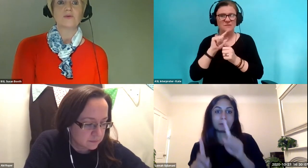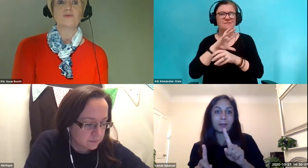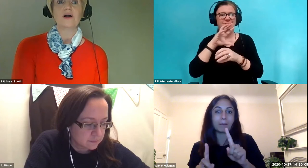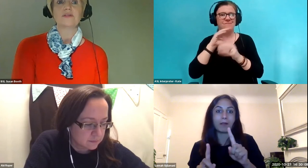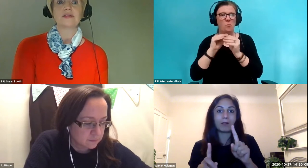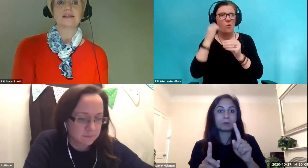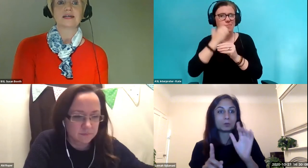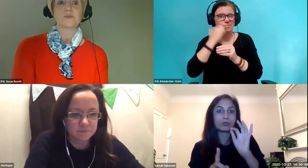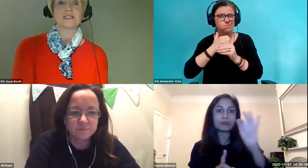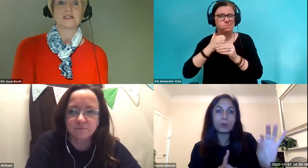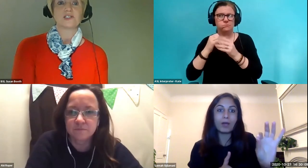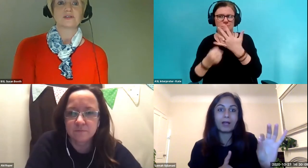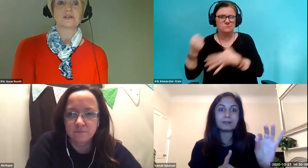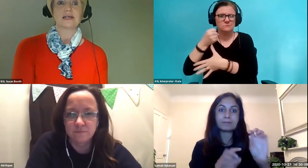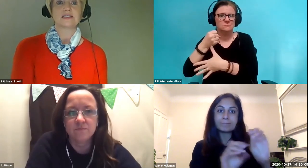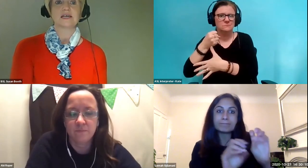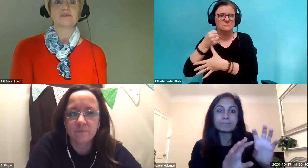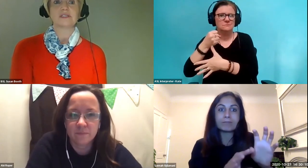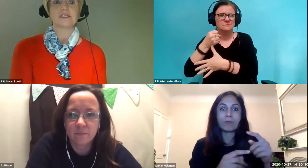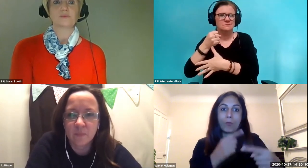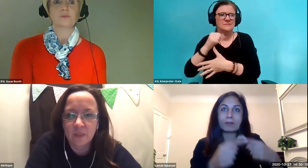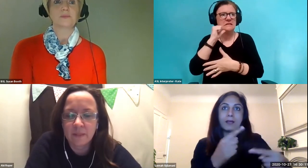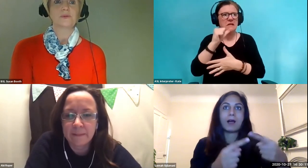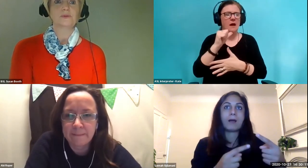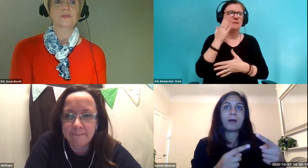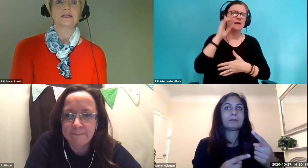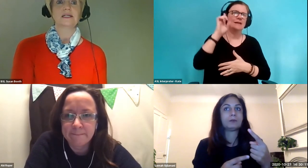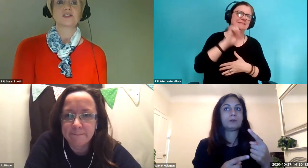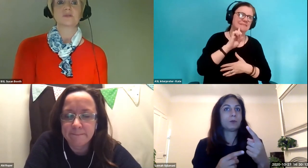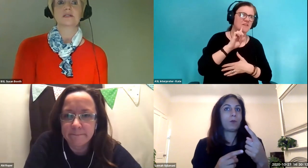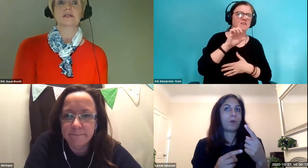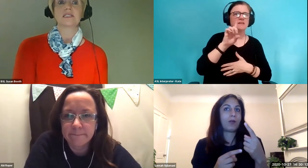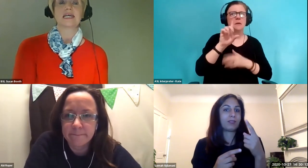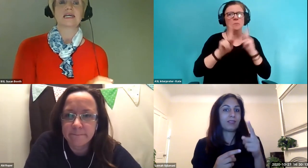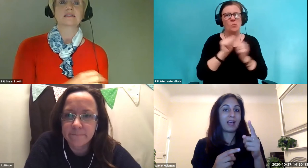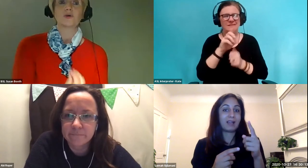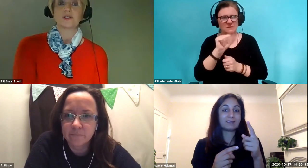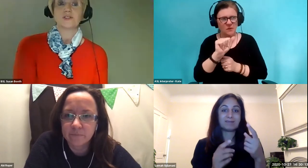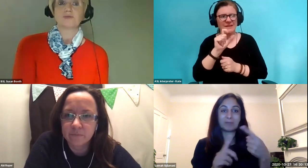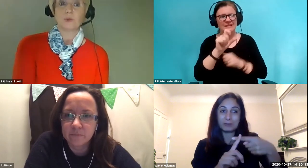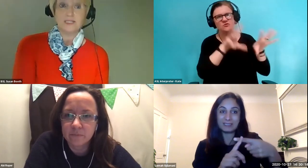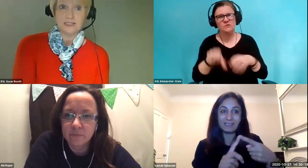rather than an expectation that deaf and disabled people need to be taking the onus to request it